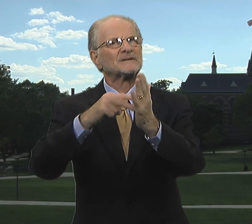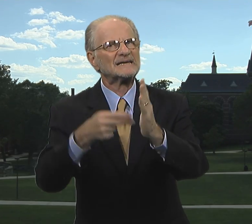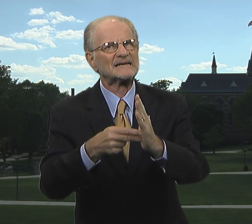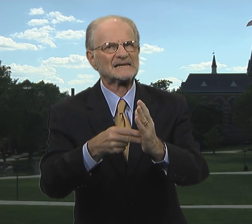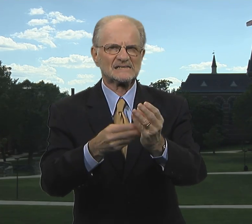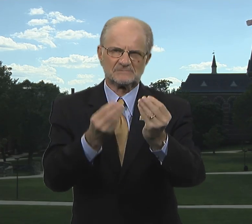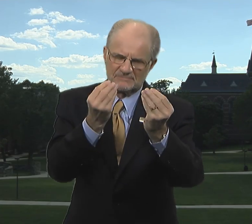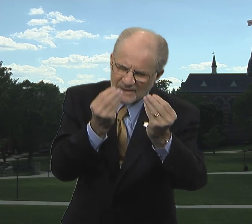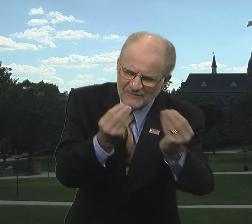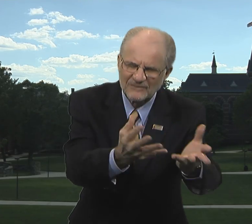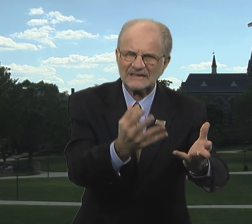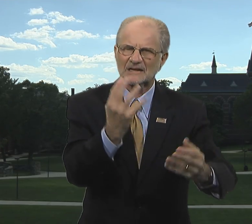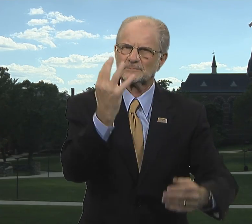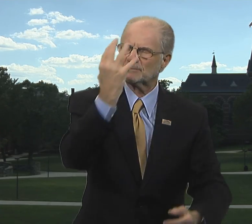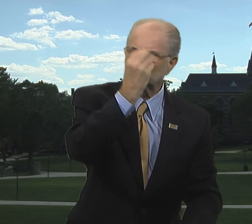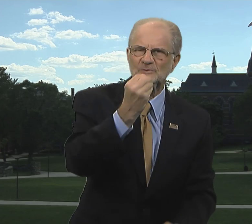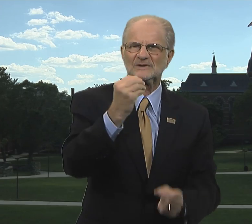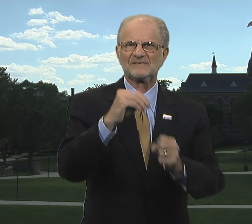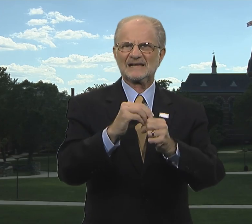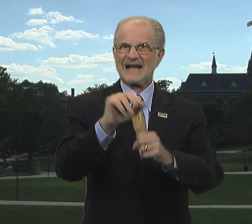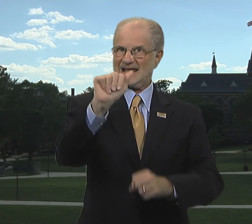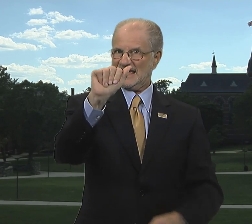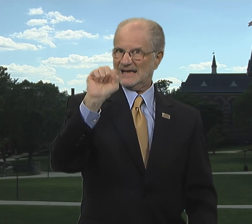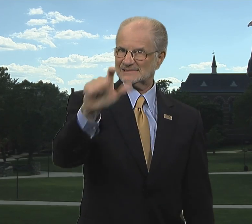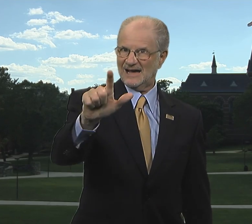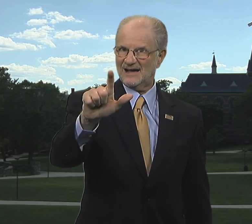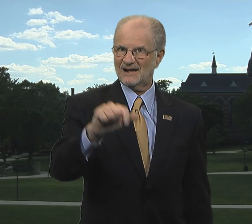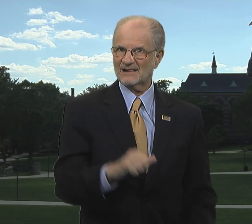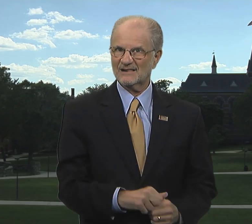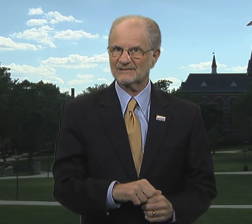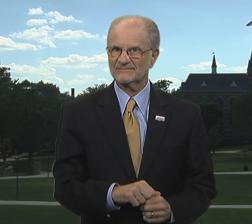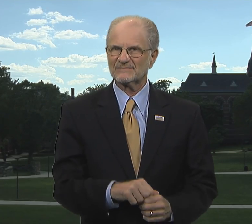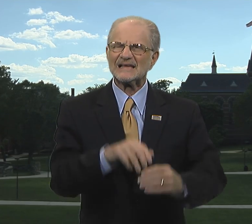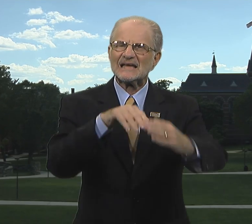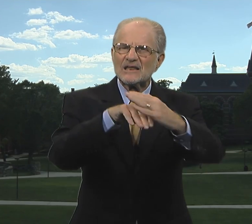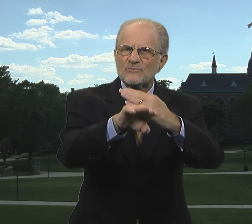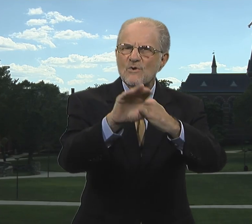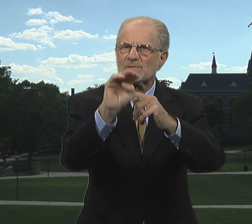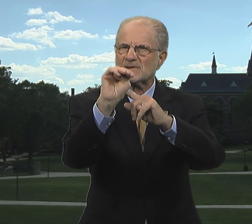its meaning is conveyed beautifully in ASL.